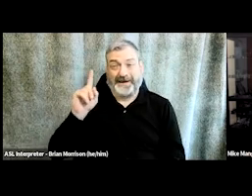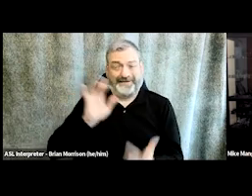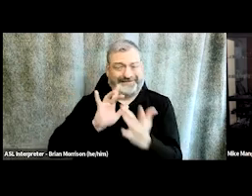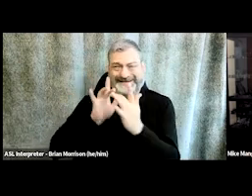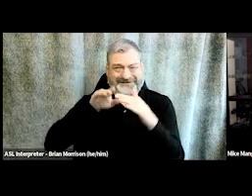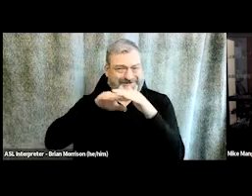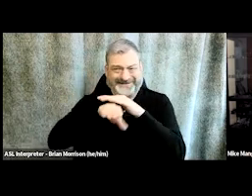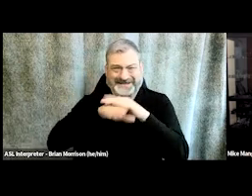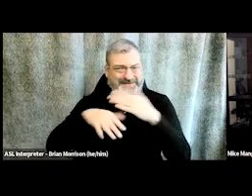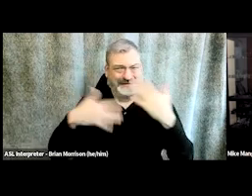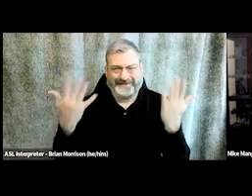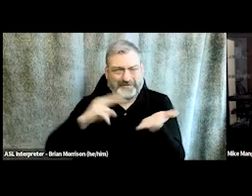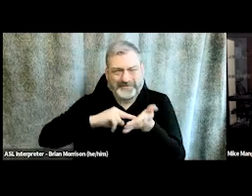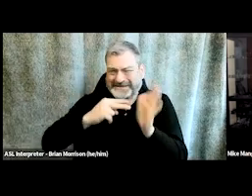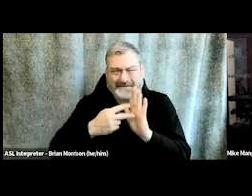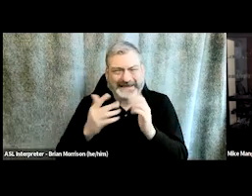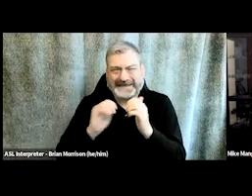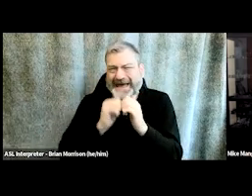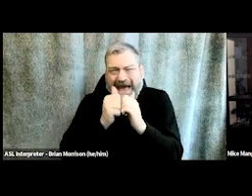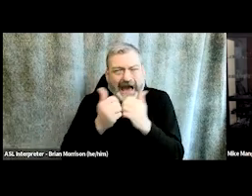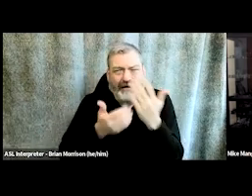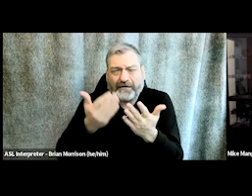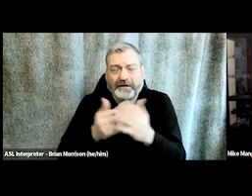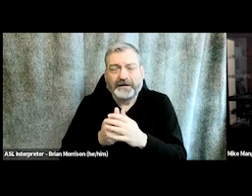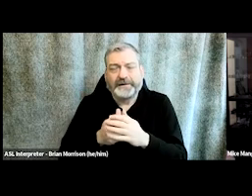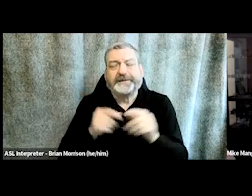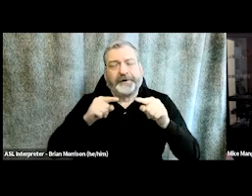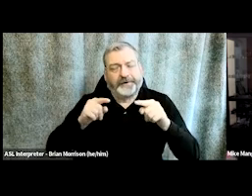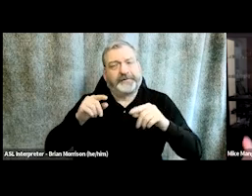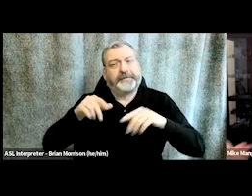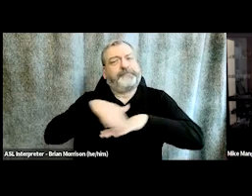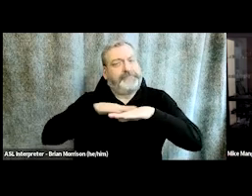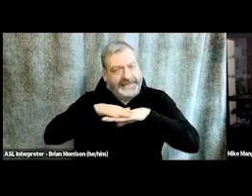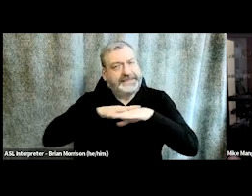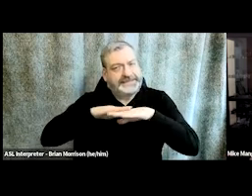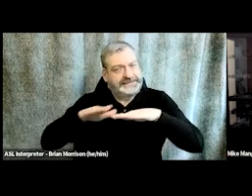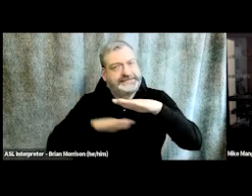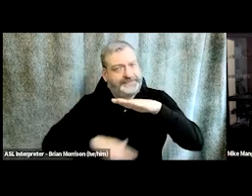about it is to start with the basics about where it came from, why we're doing it.